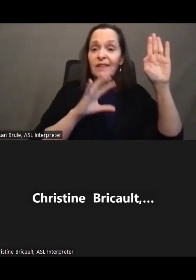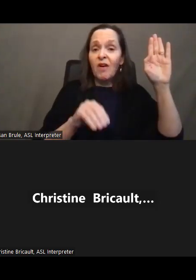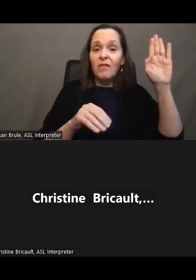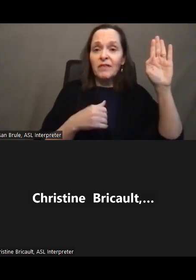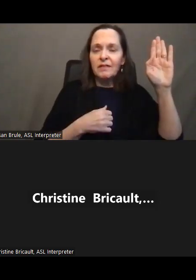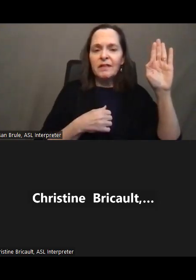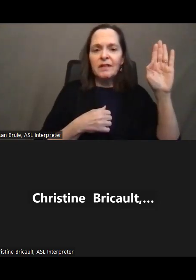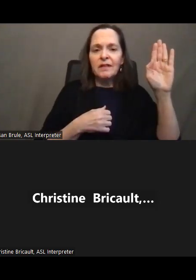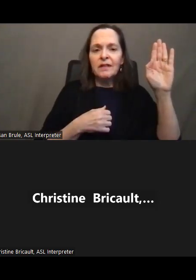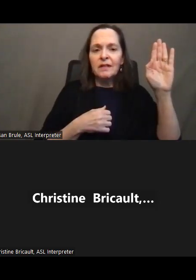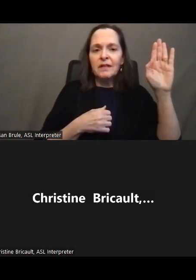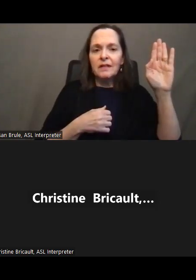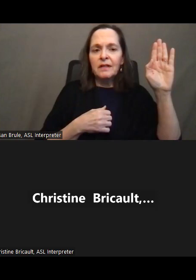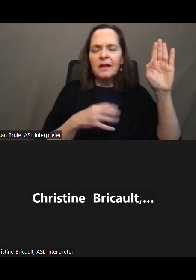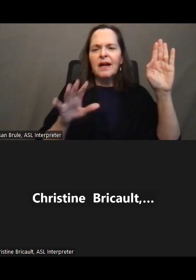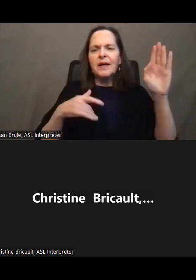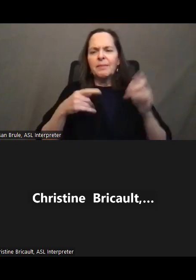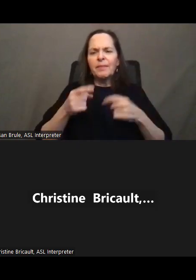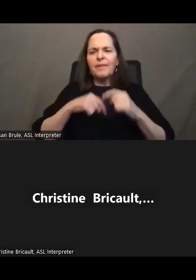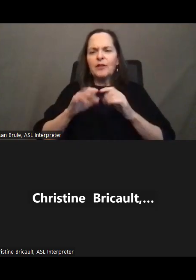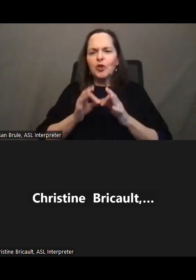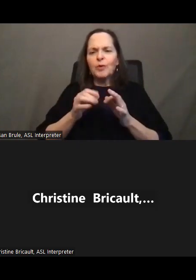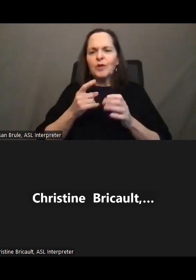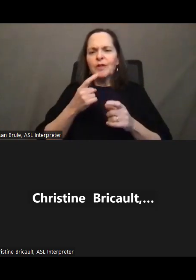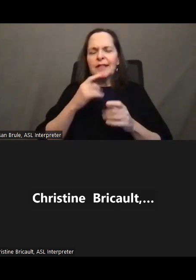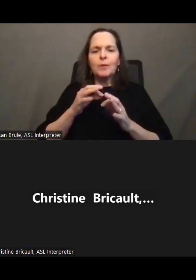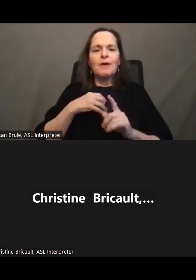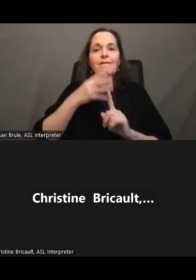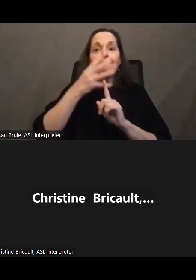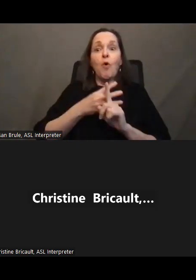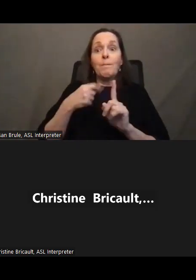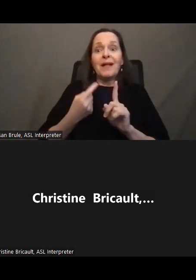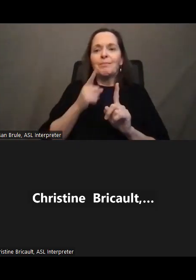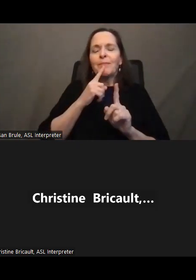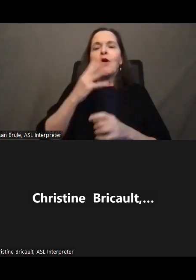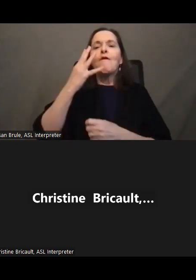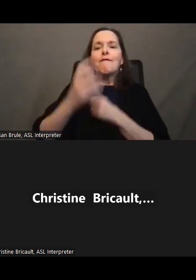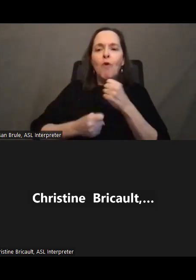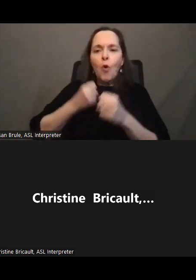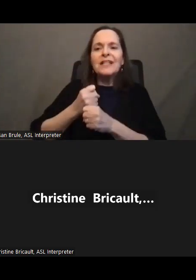No